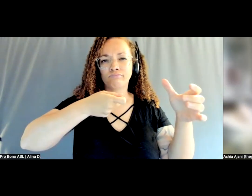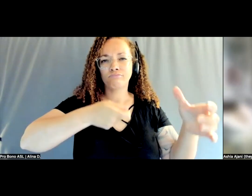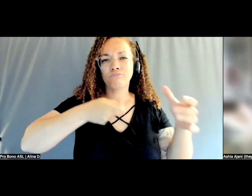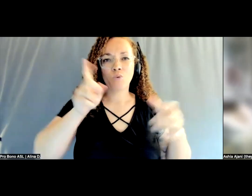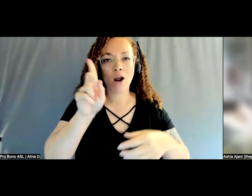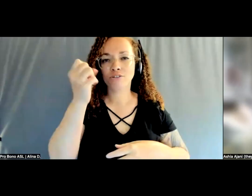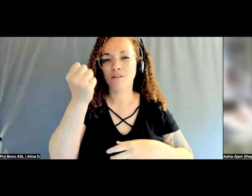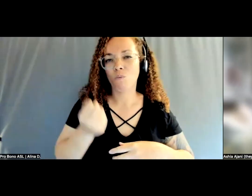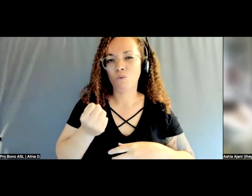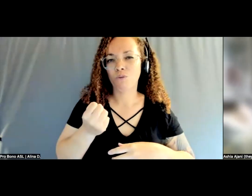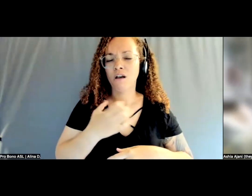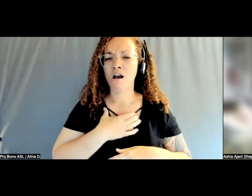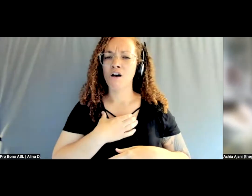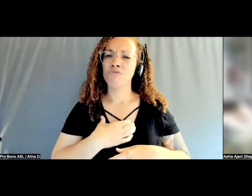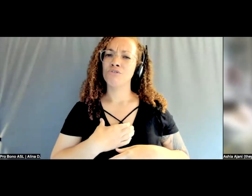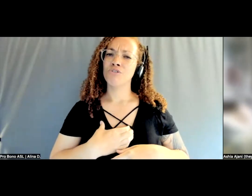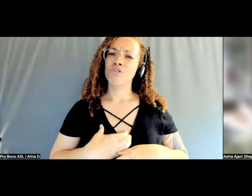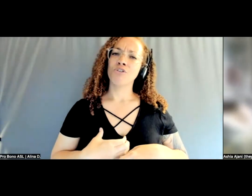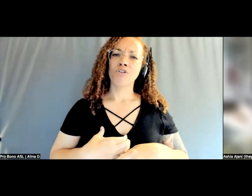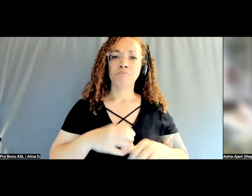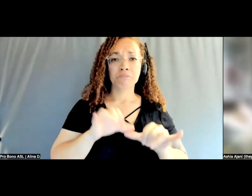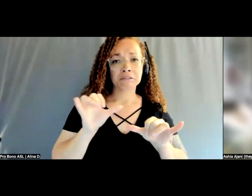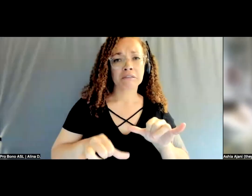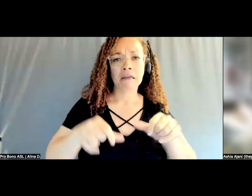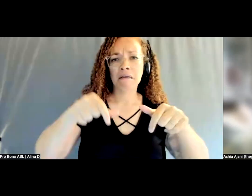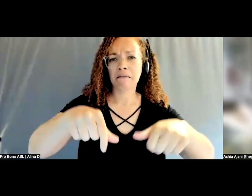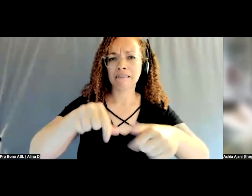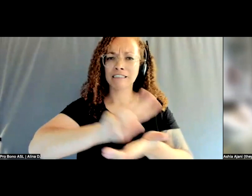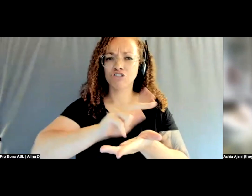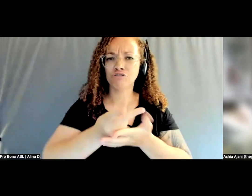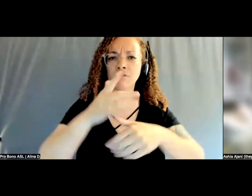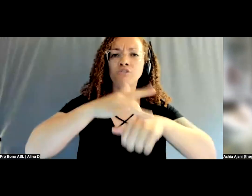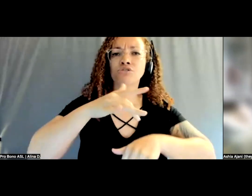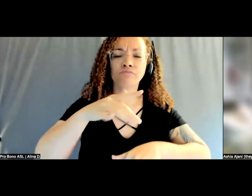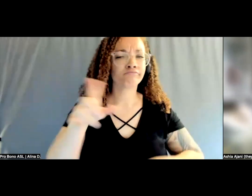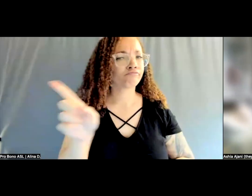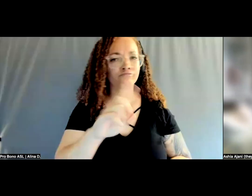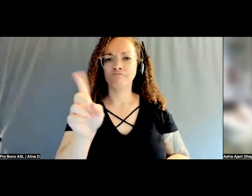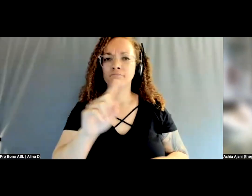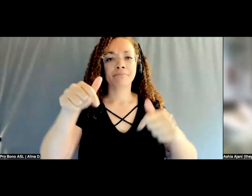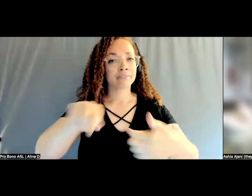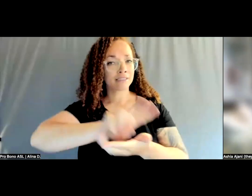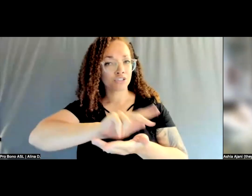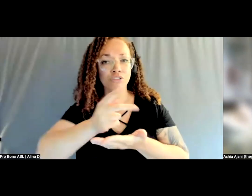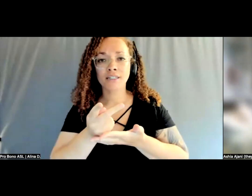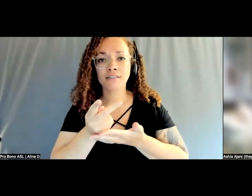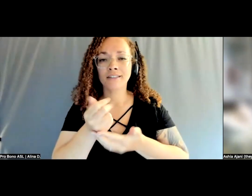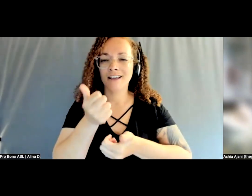Hunger don’t have no place in this kitchen. In this kitchen, every Black belly has its feed.